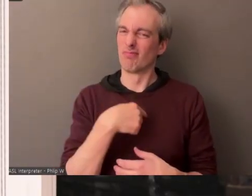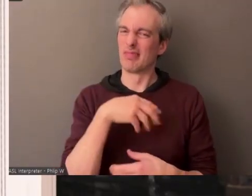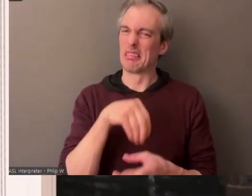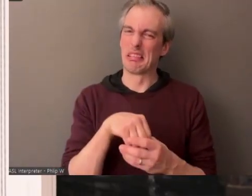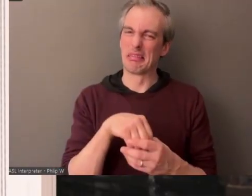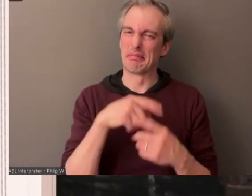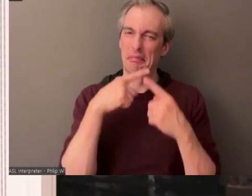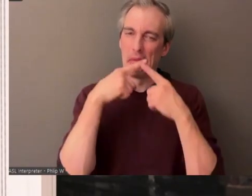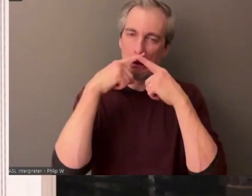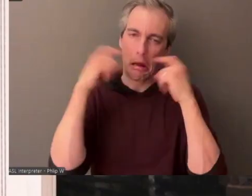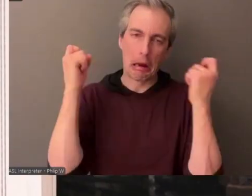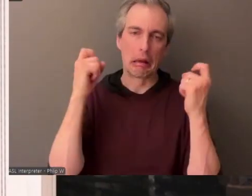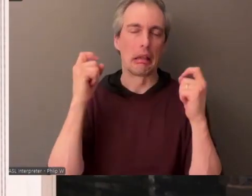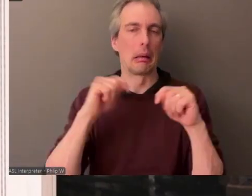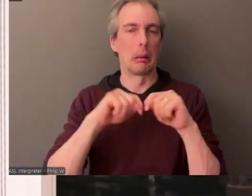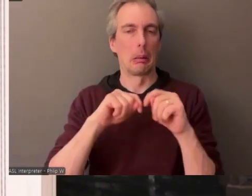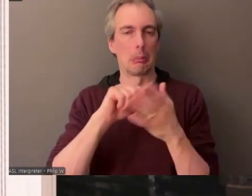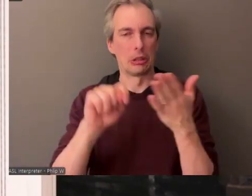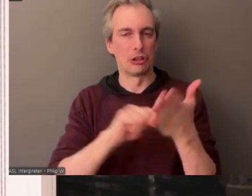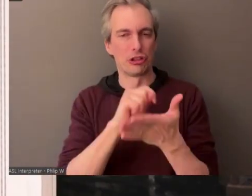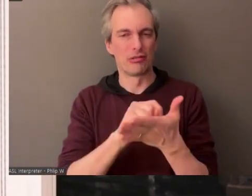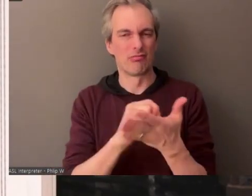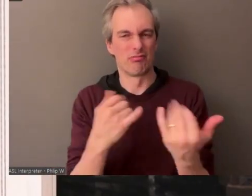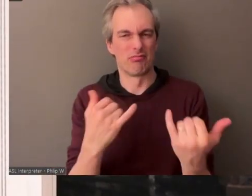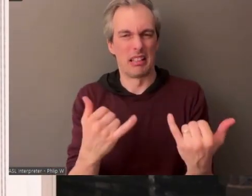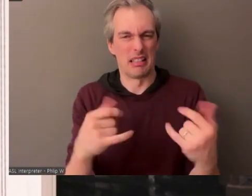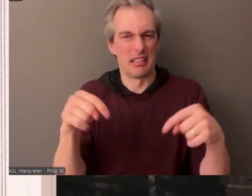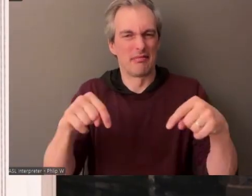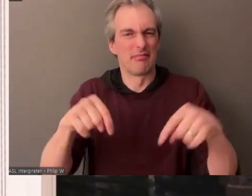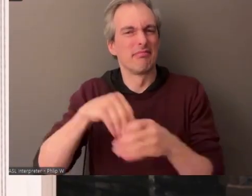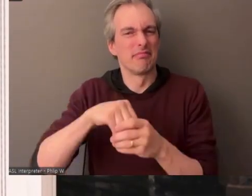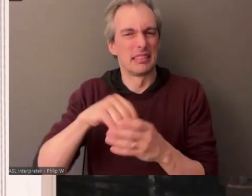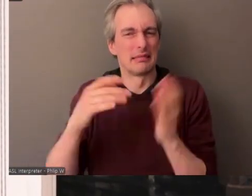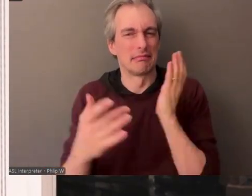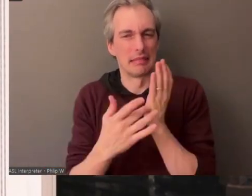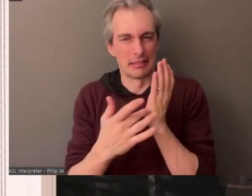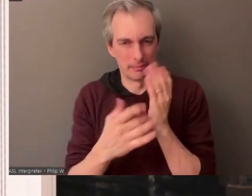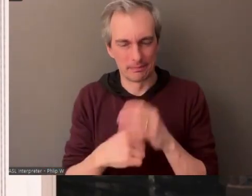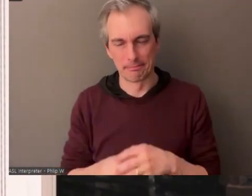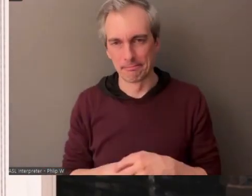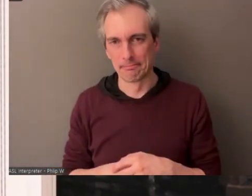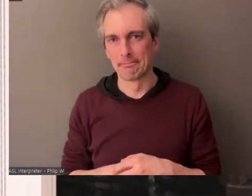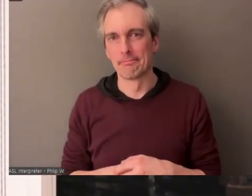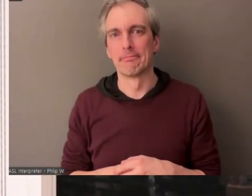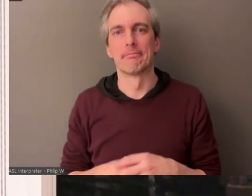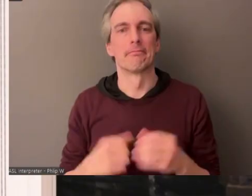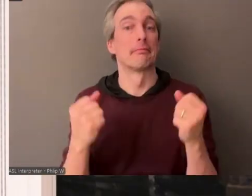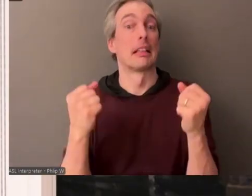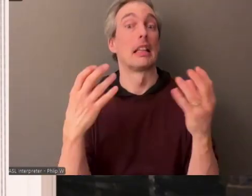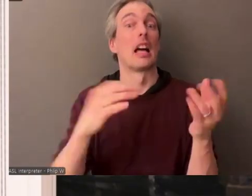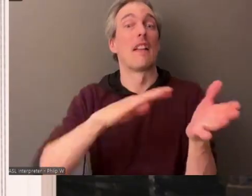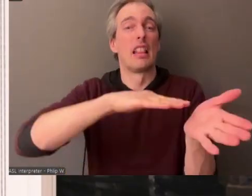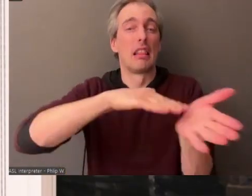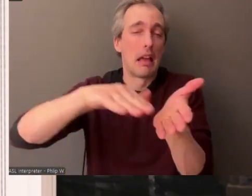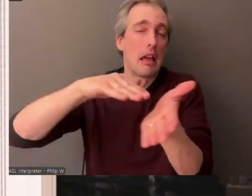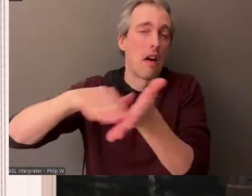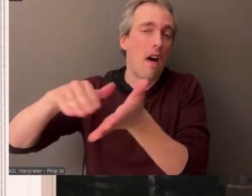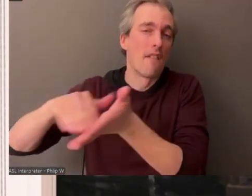There are a lot of layoffs, downsizing, reorgs. I know people who have been laid off.